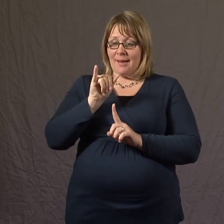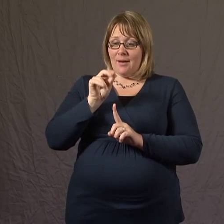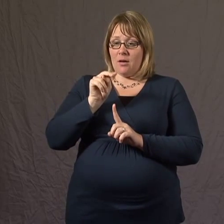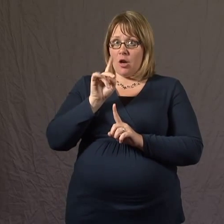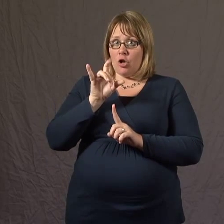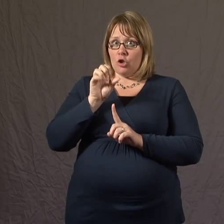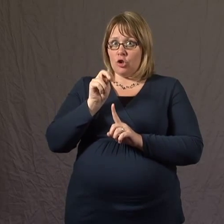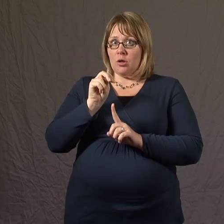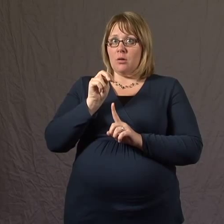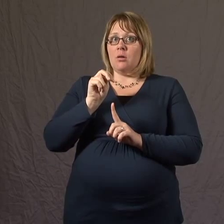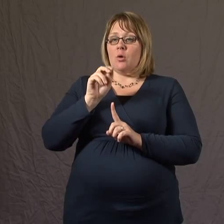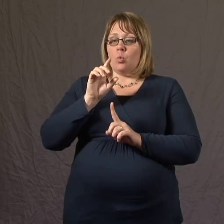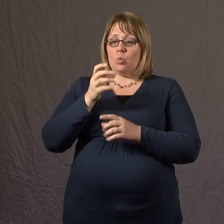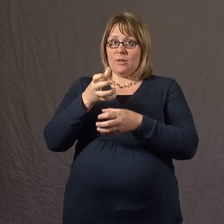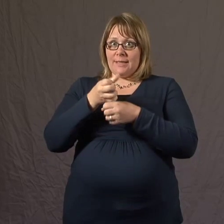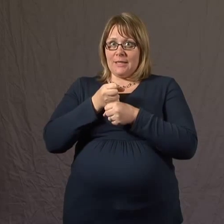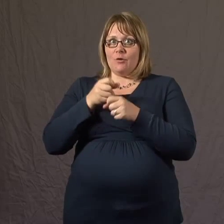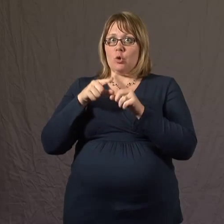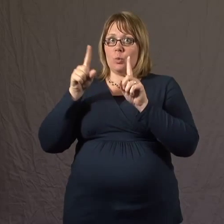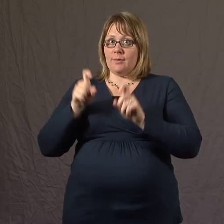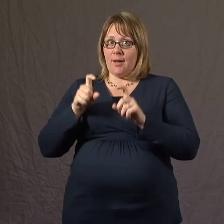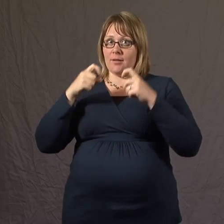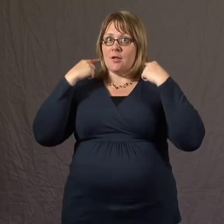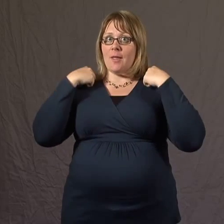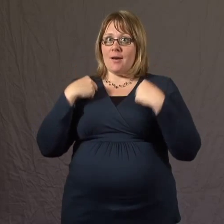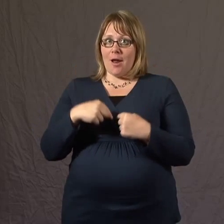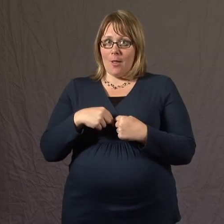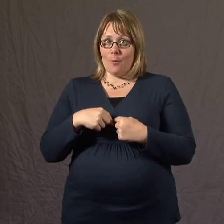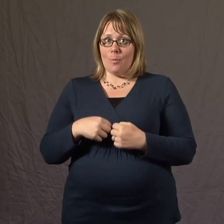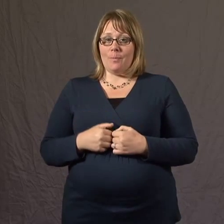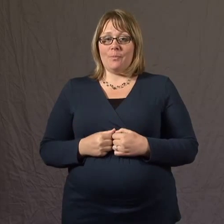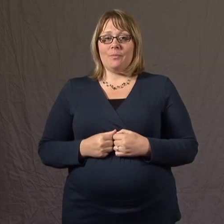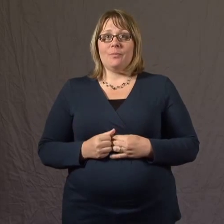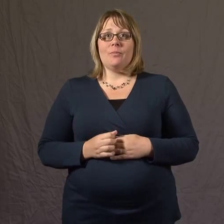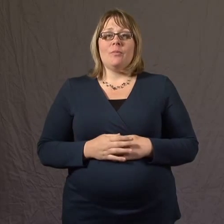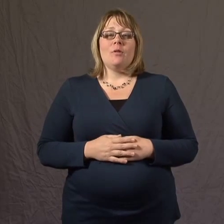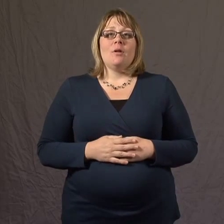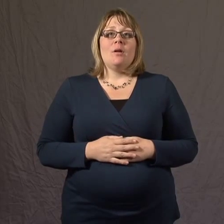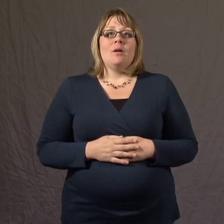a volume control where the volume can be turned on or off.